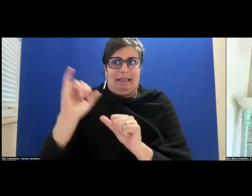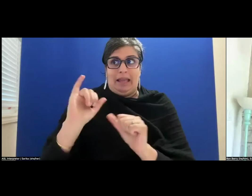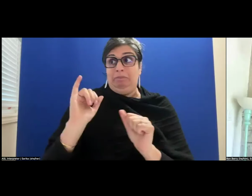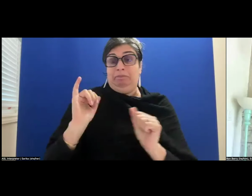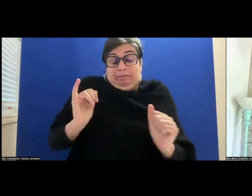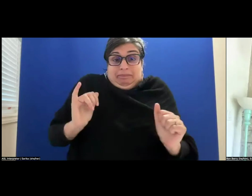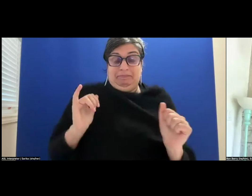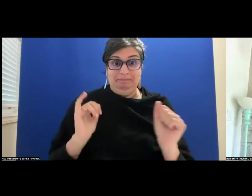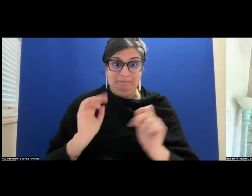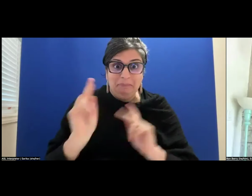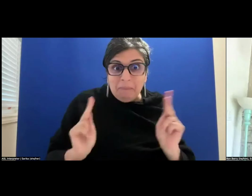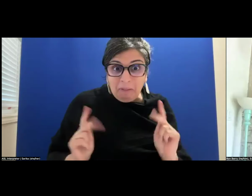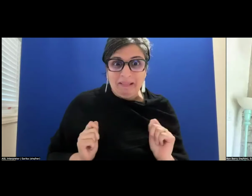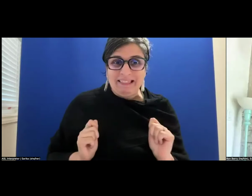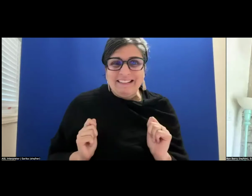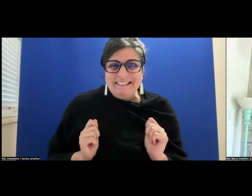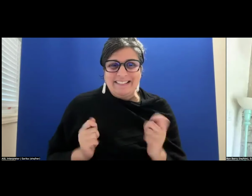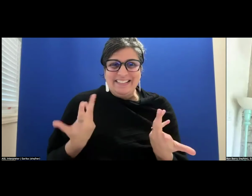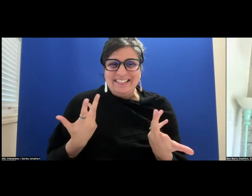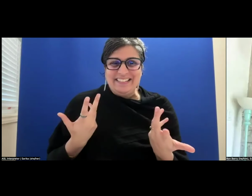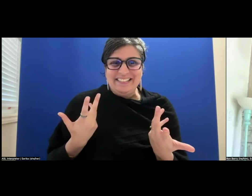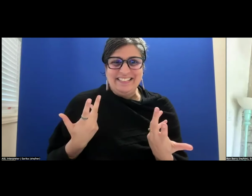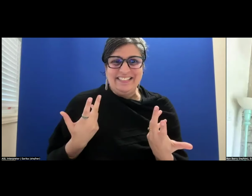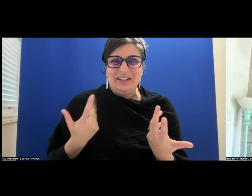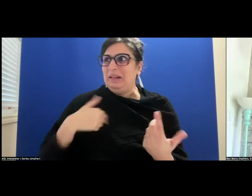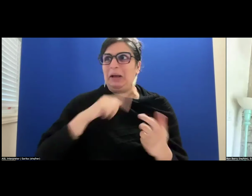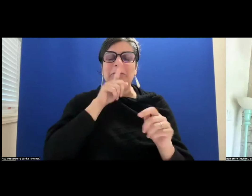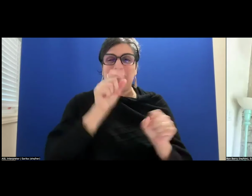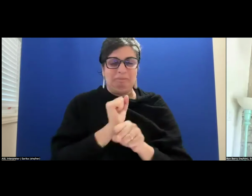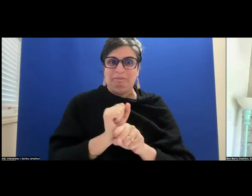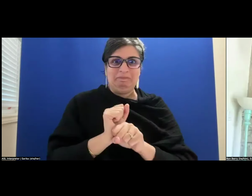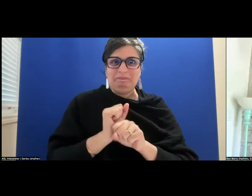like through your we're entities in the world in one of the each other